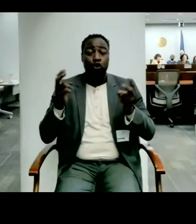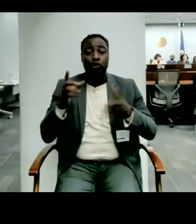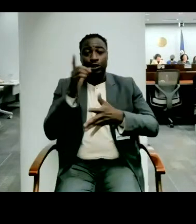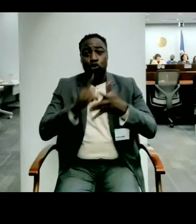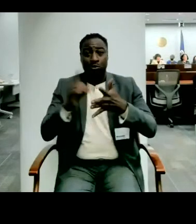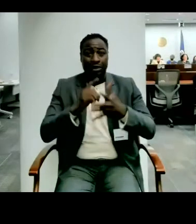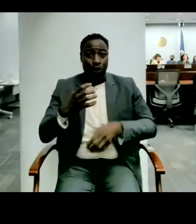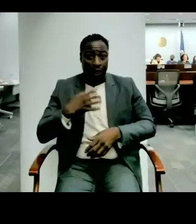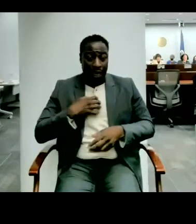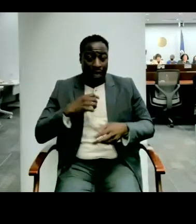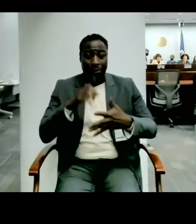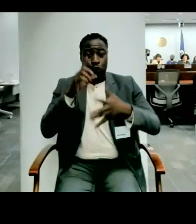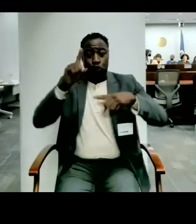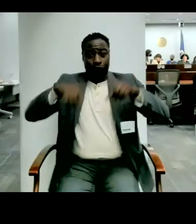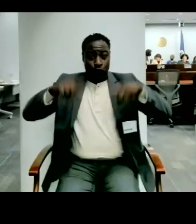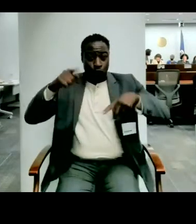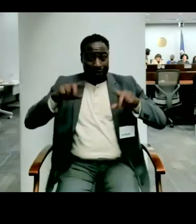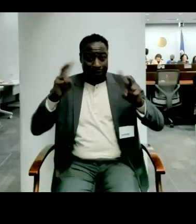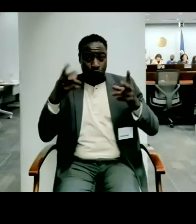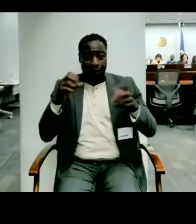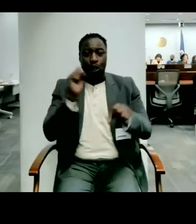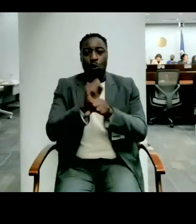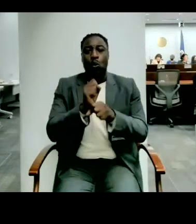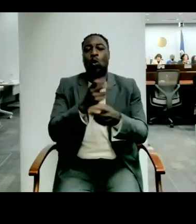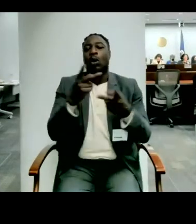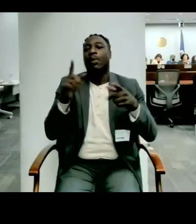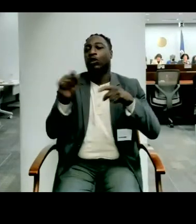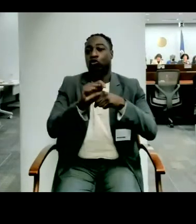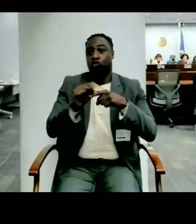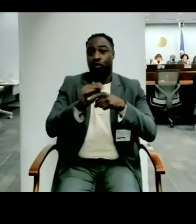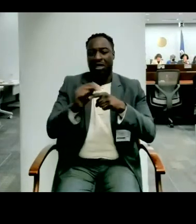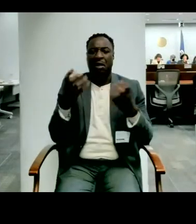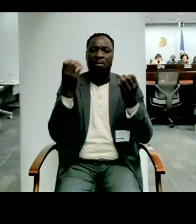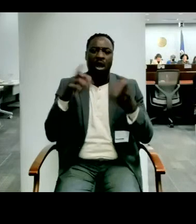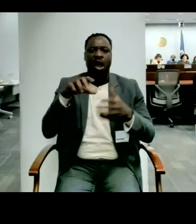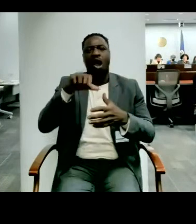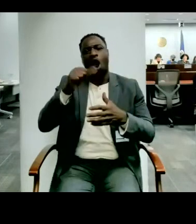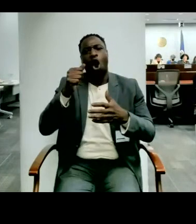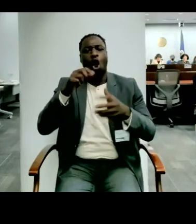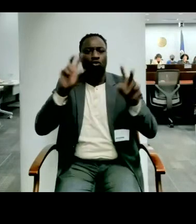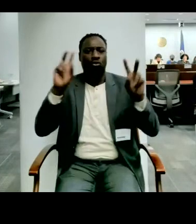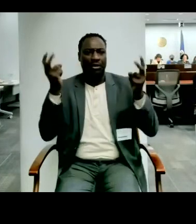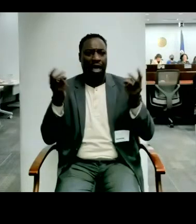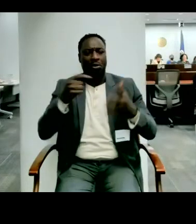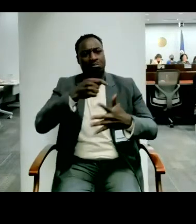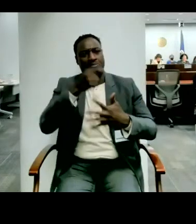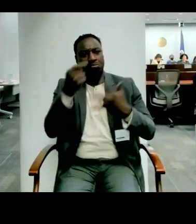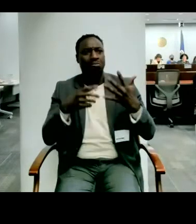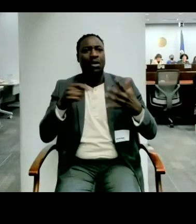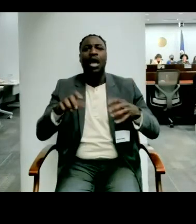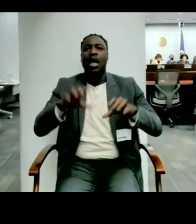diversity issues and workplace training among many others and conducts internal investigations.